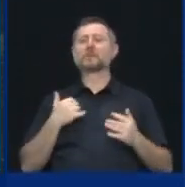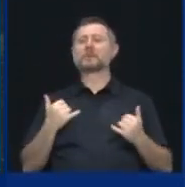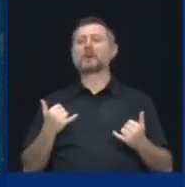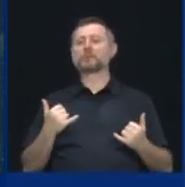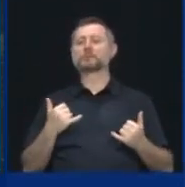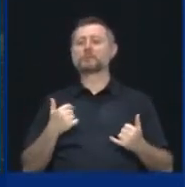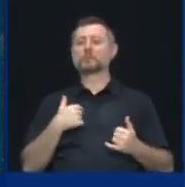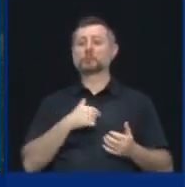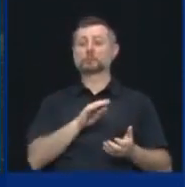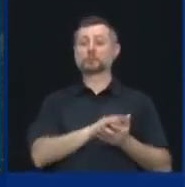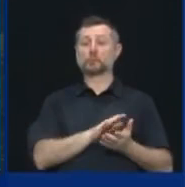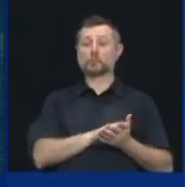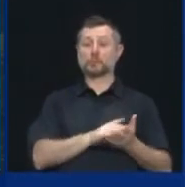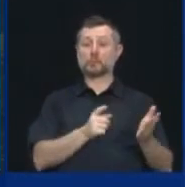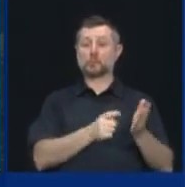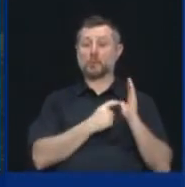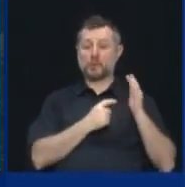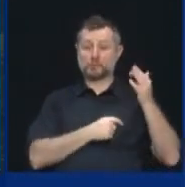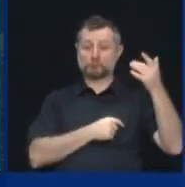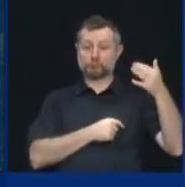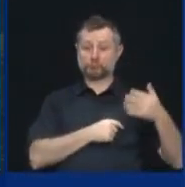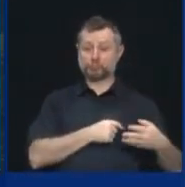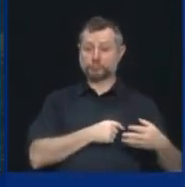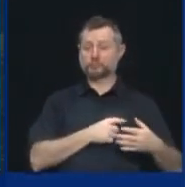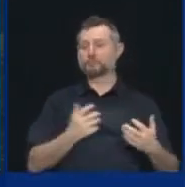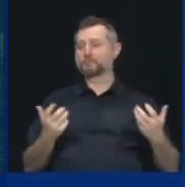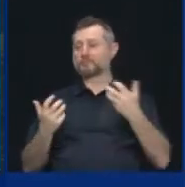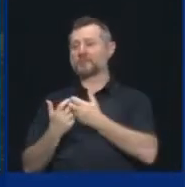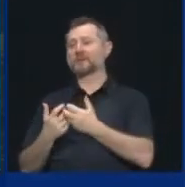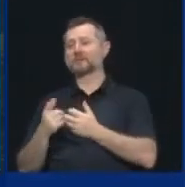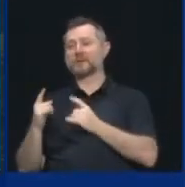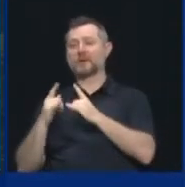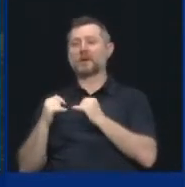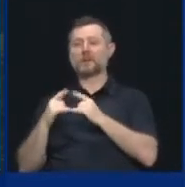ARE LOGIC,AL THEY ARE NOT GOING TO FOLLOW THE RULES.